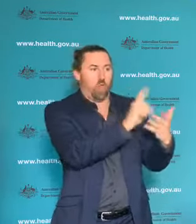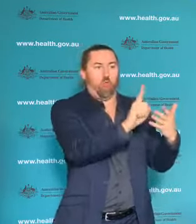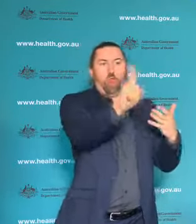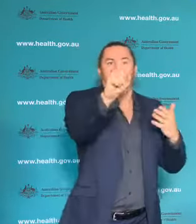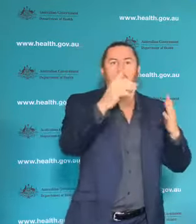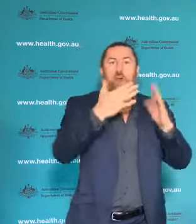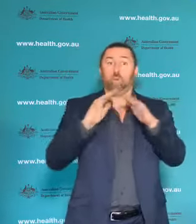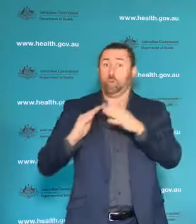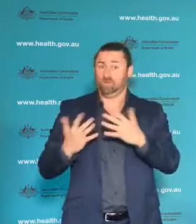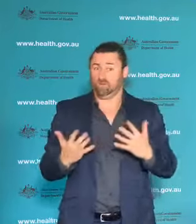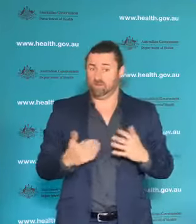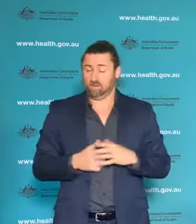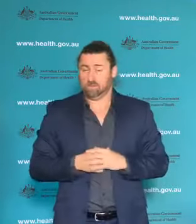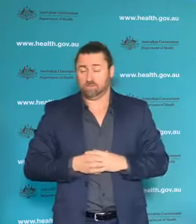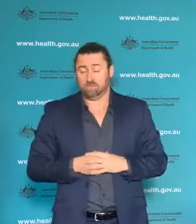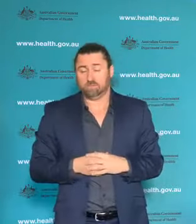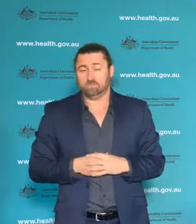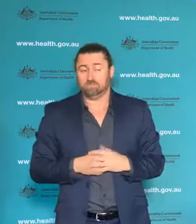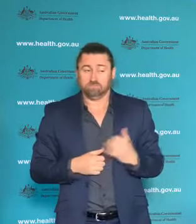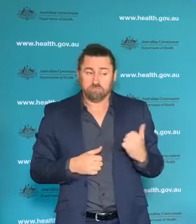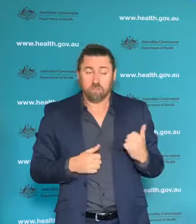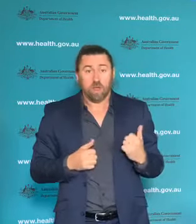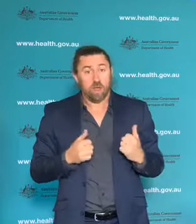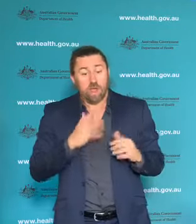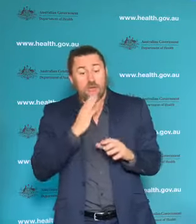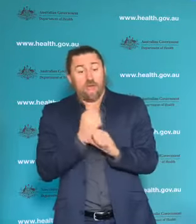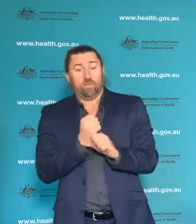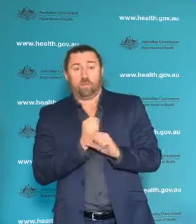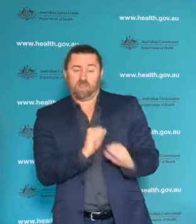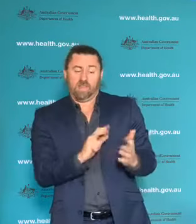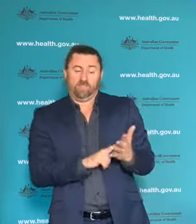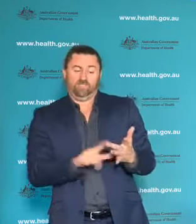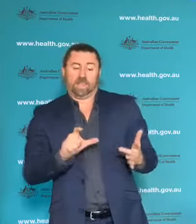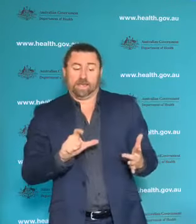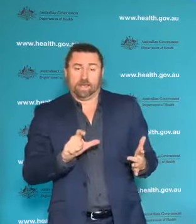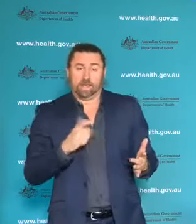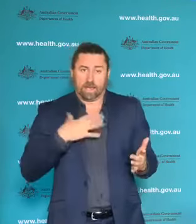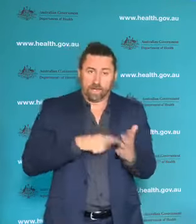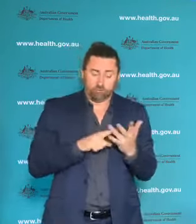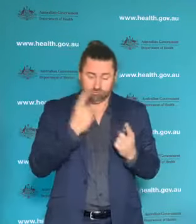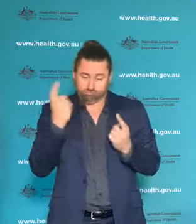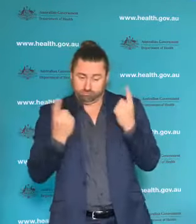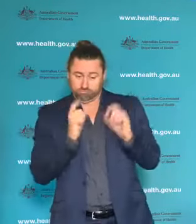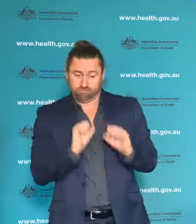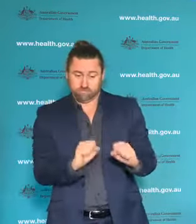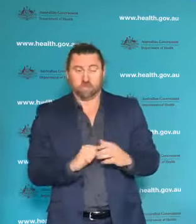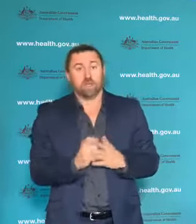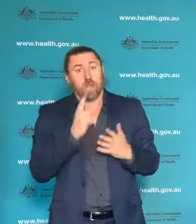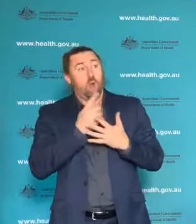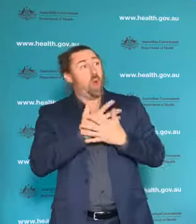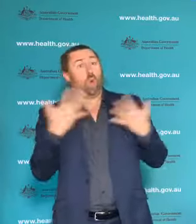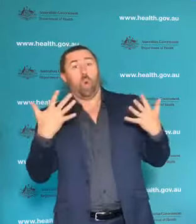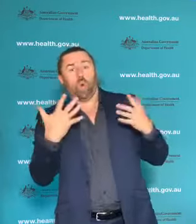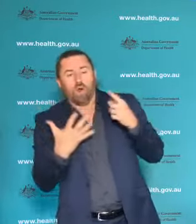So this is a an issue for the Government in Victoria. The vast majority of people who are diagnosed with COVID-19 are